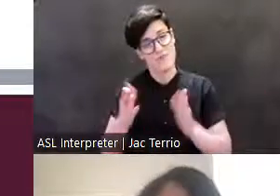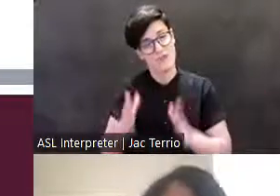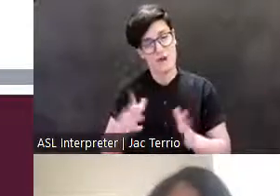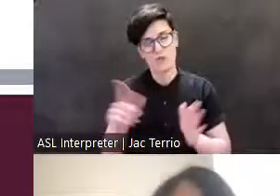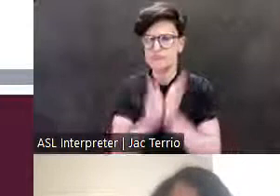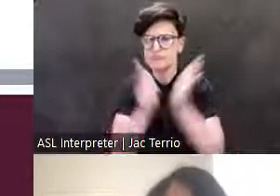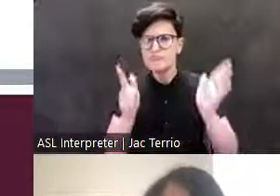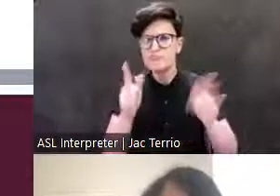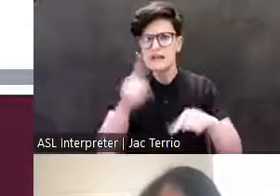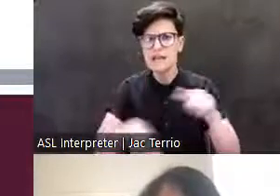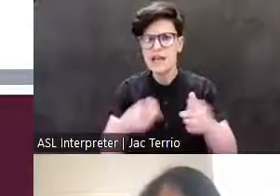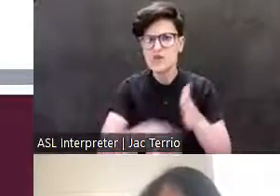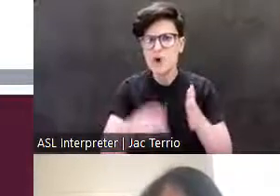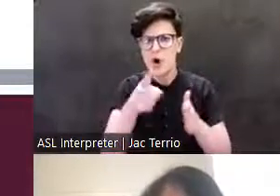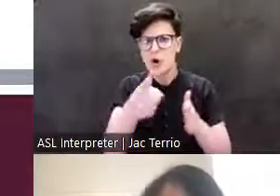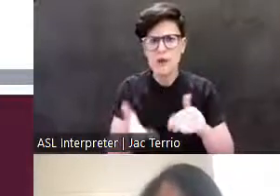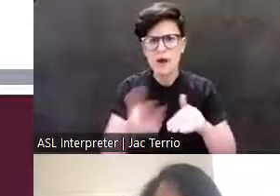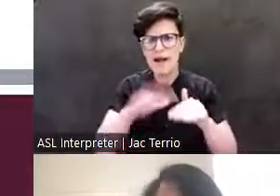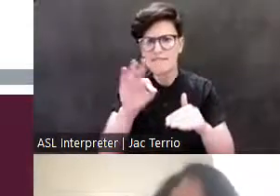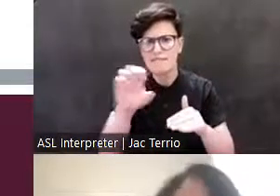because you requested a reasonable accommodation.